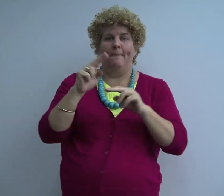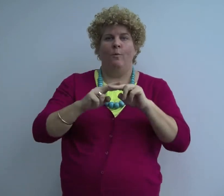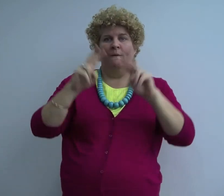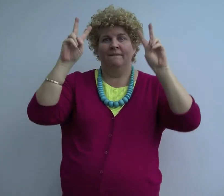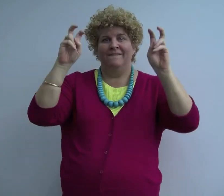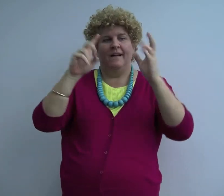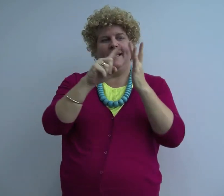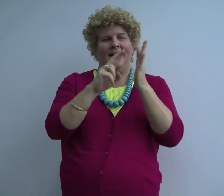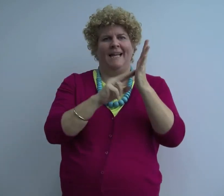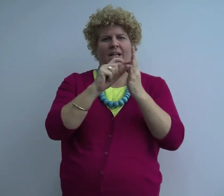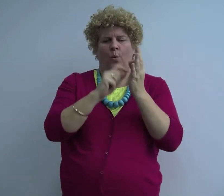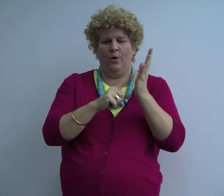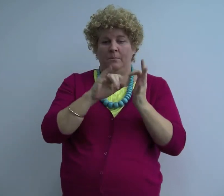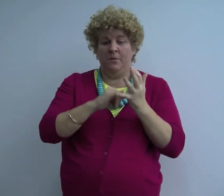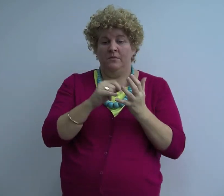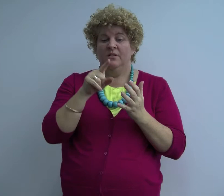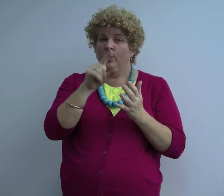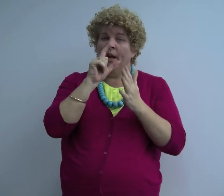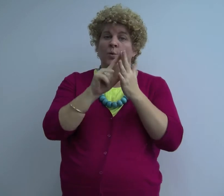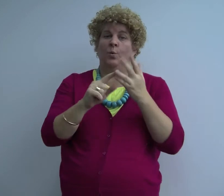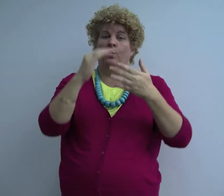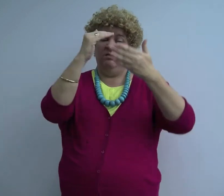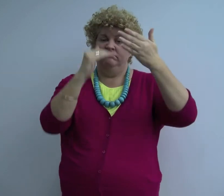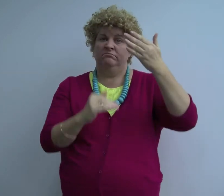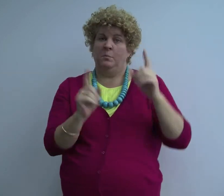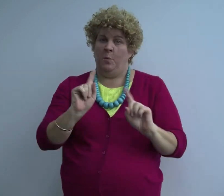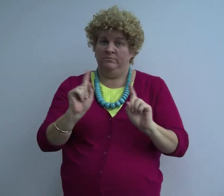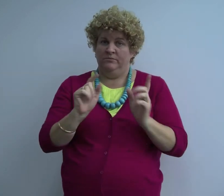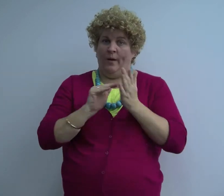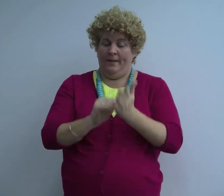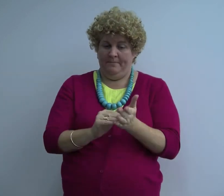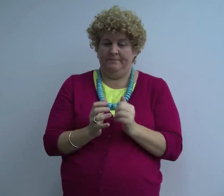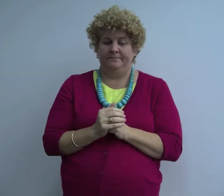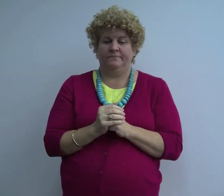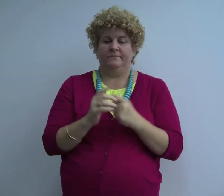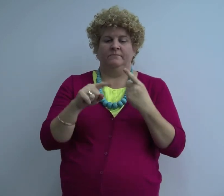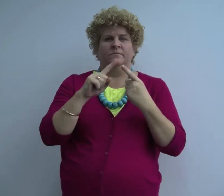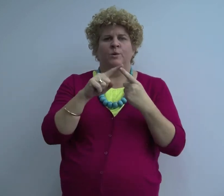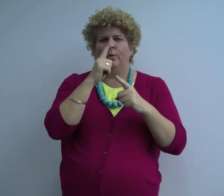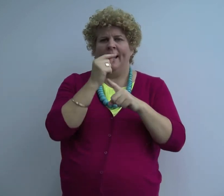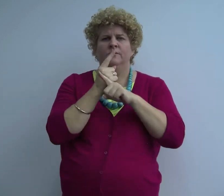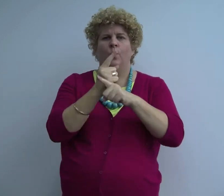To reduce the number of inaudibles in your captioning session, you can try the following things that might help.